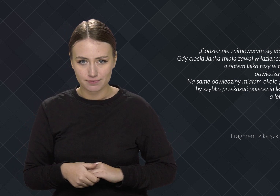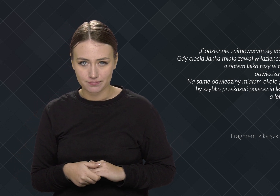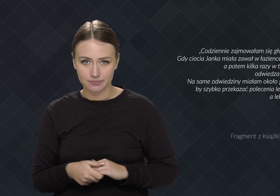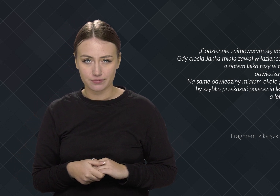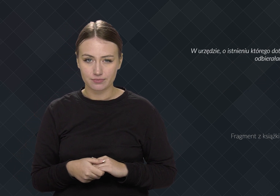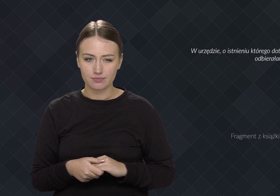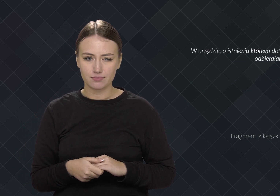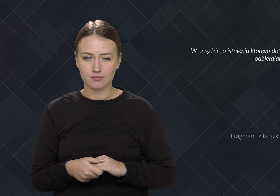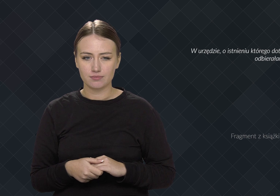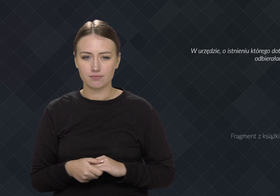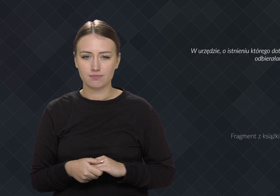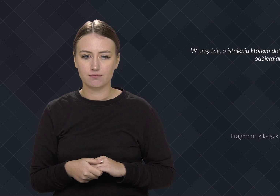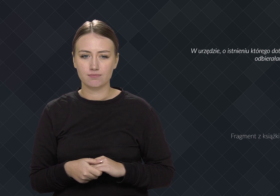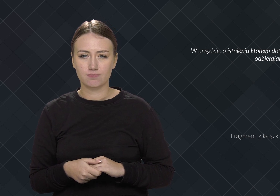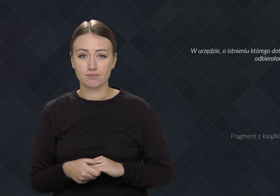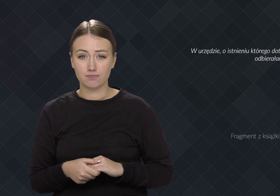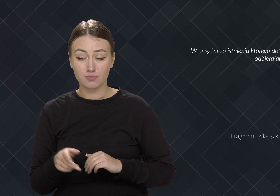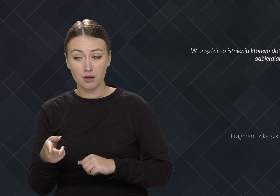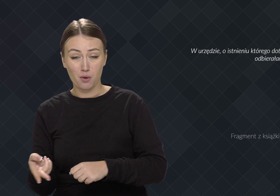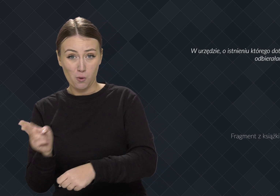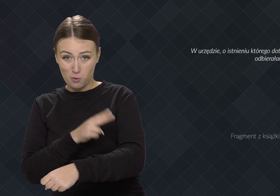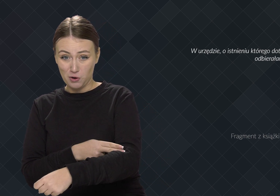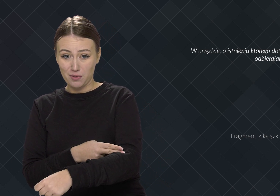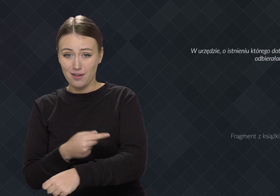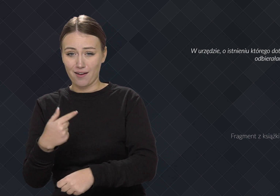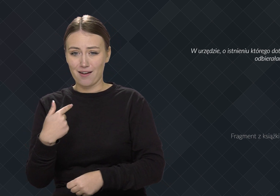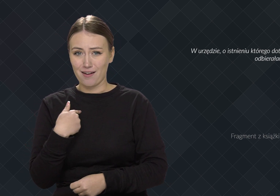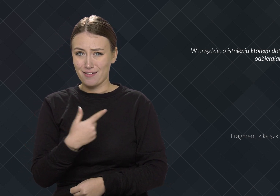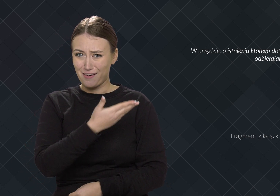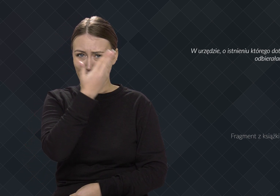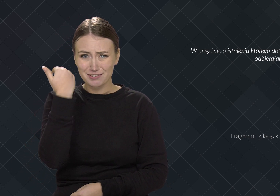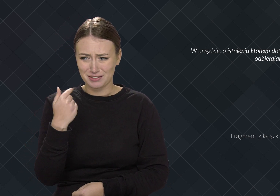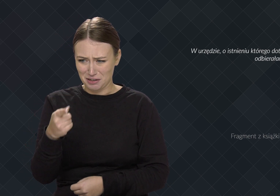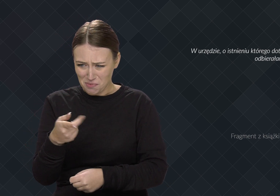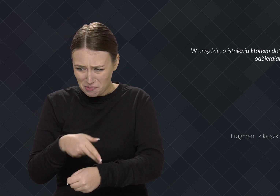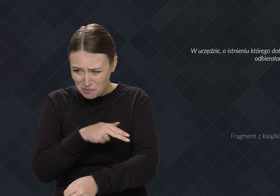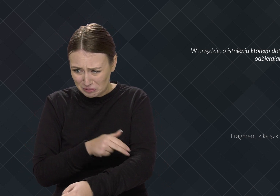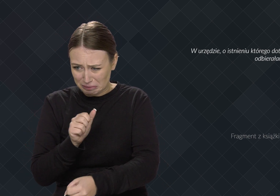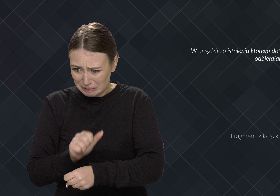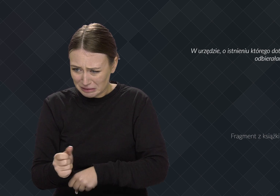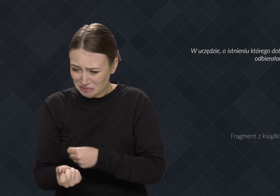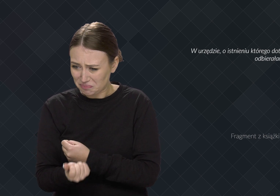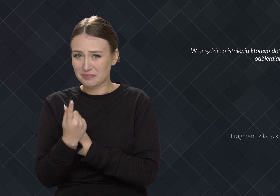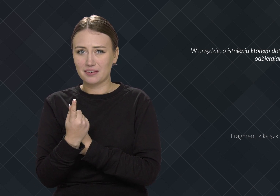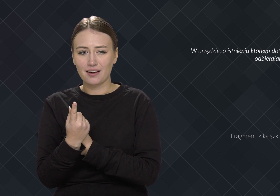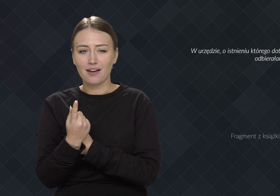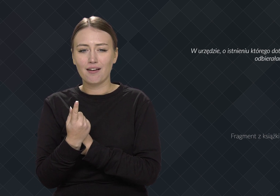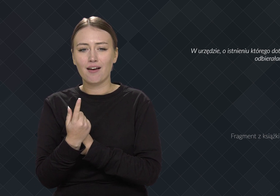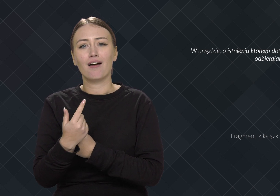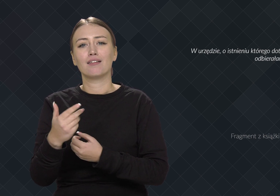In an office, the existence of which I had no idea about before,